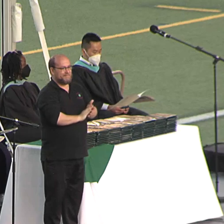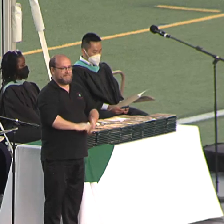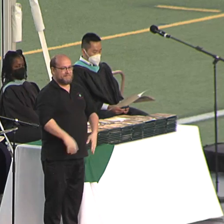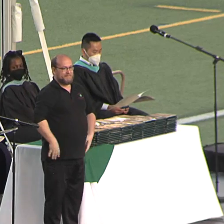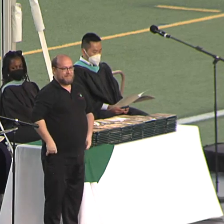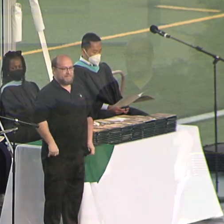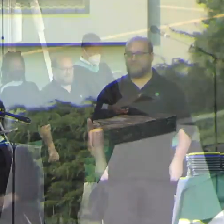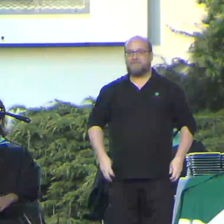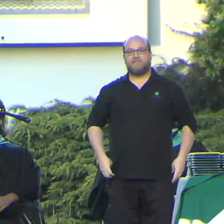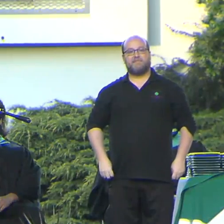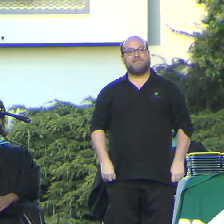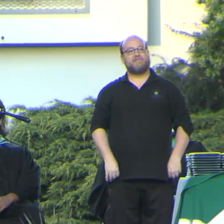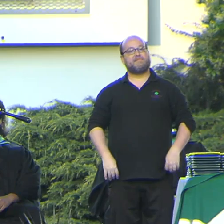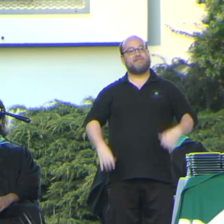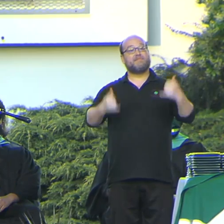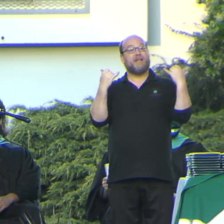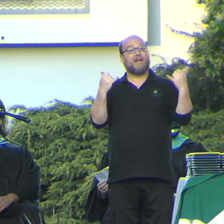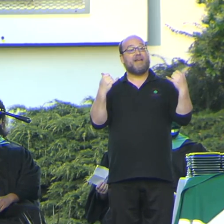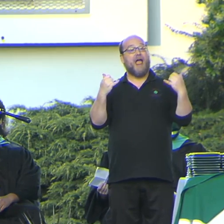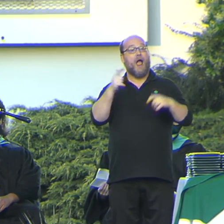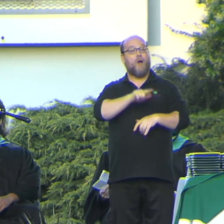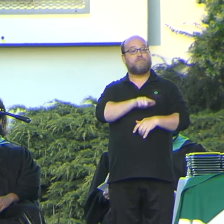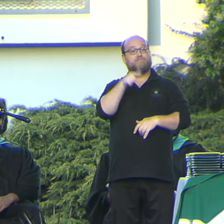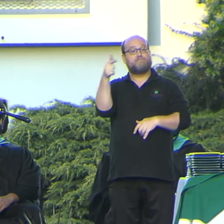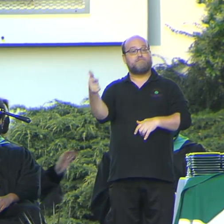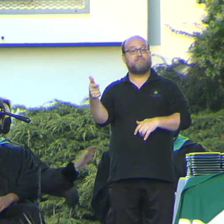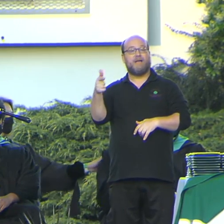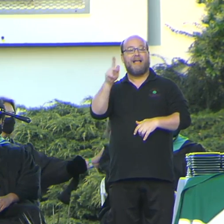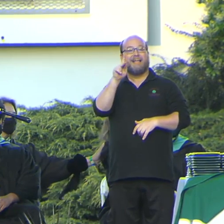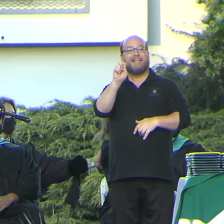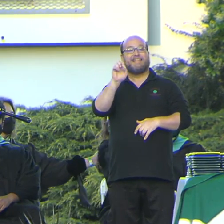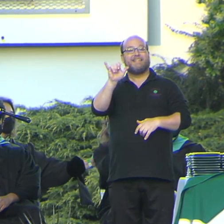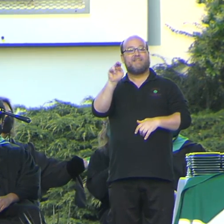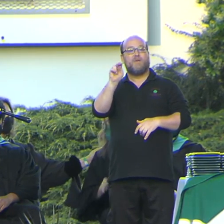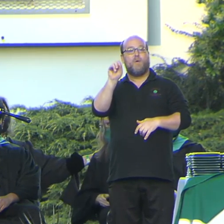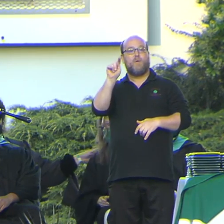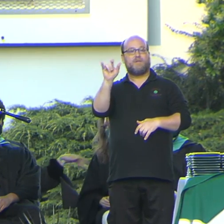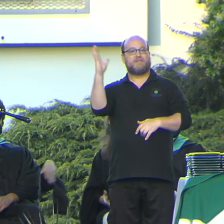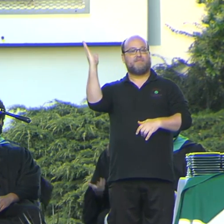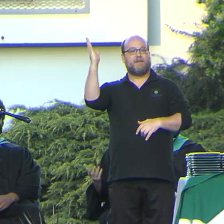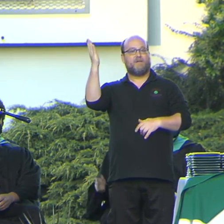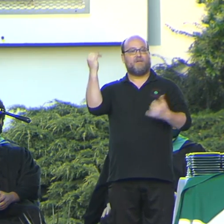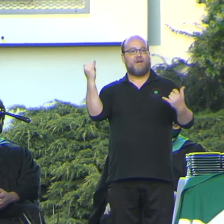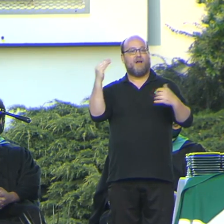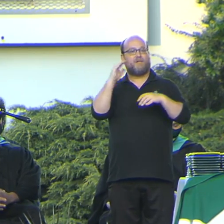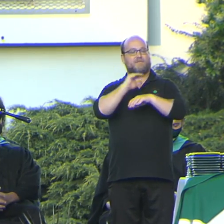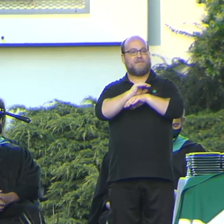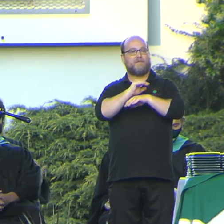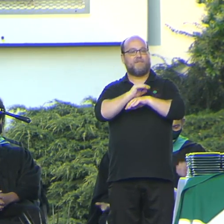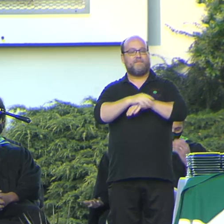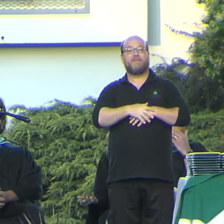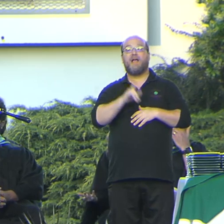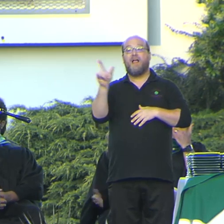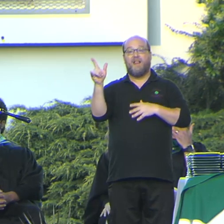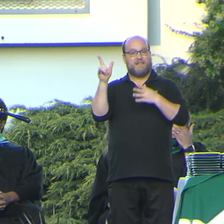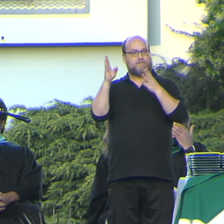Now I would like to pass the mike to our keynote speaker of the night. This adult has taught and guided many of us students here.